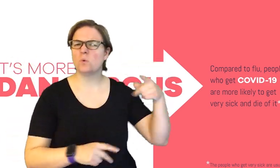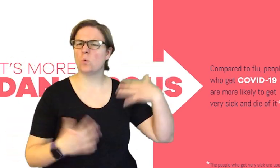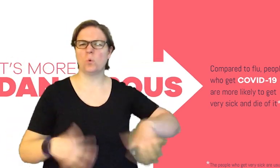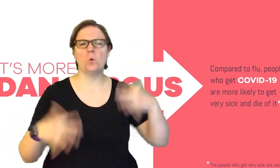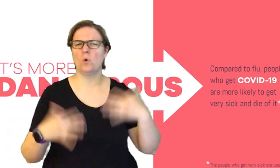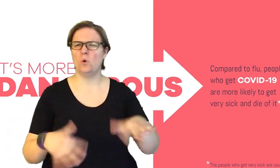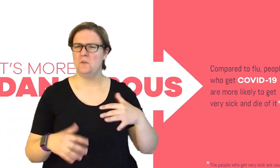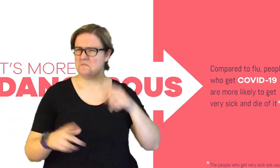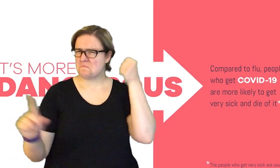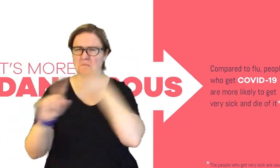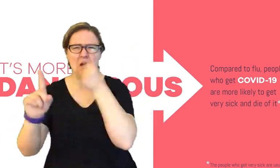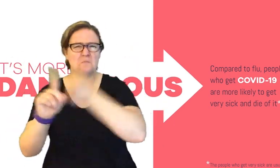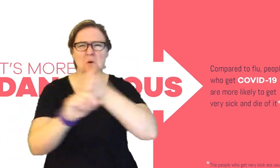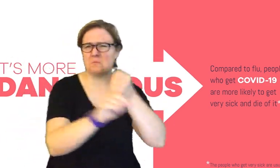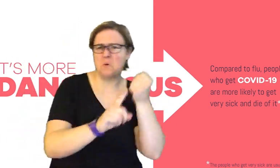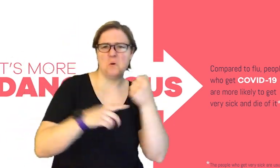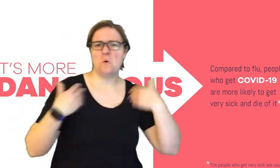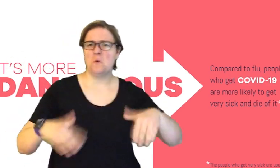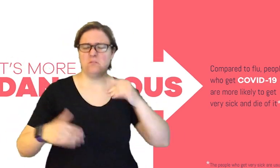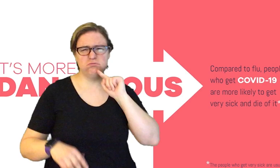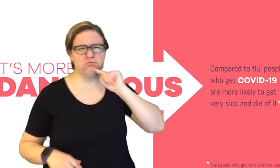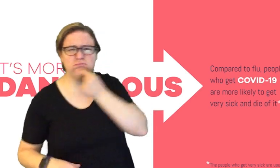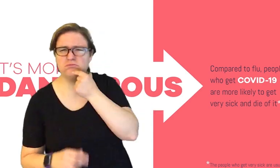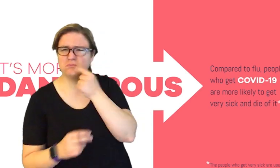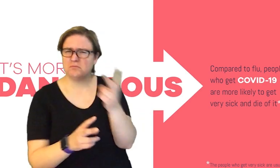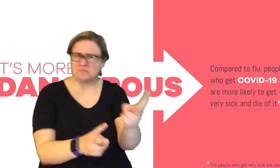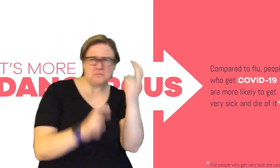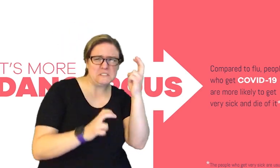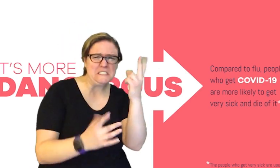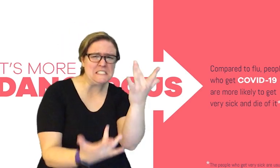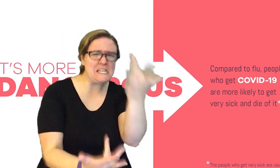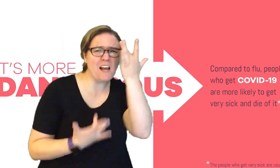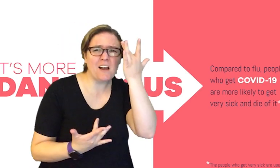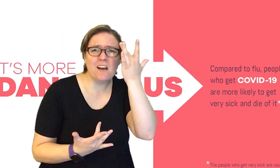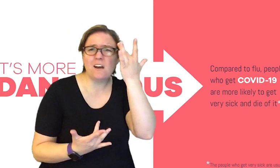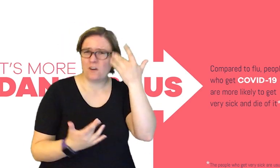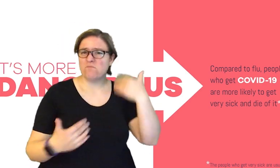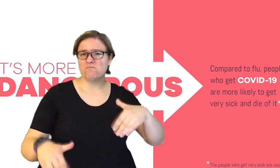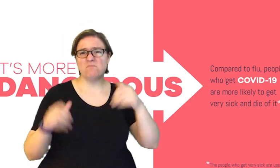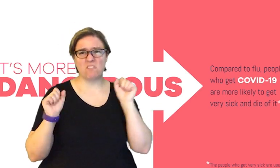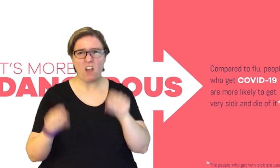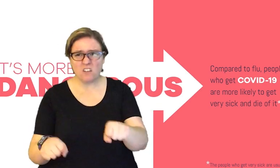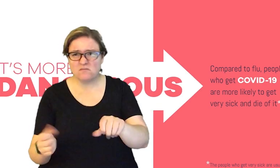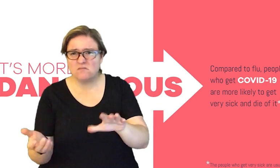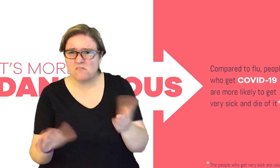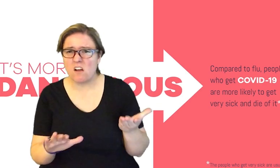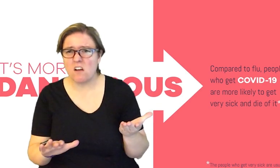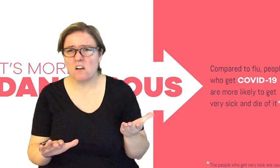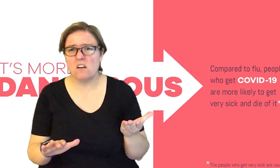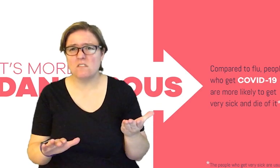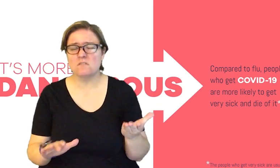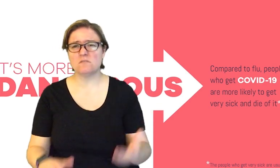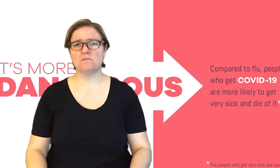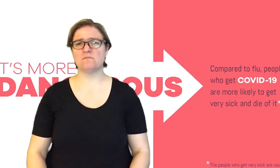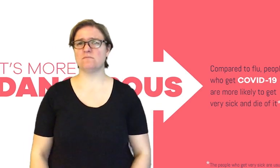Compared to the flu, people who get COVID-19 are more likely to get very sick and die of it.